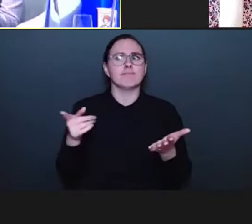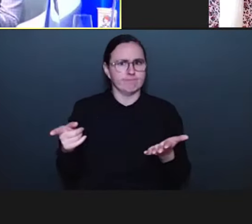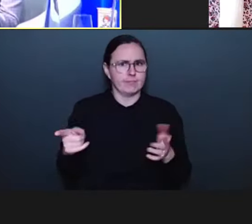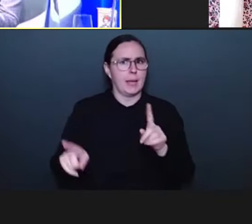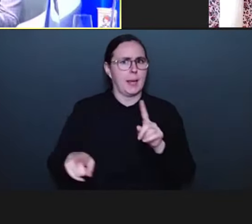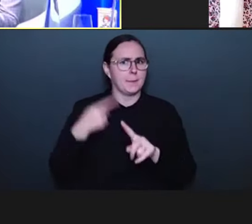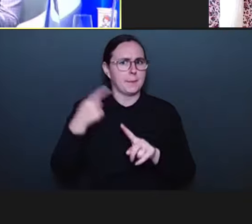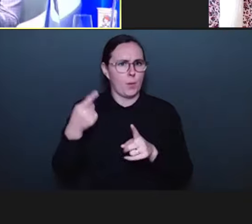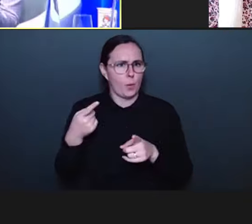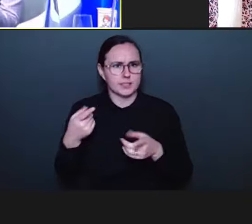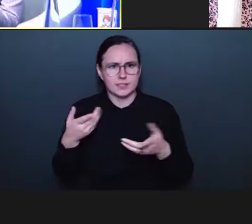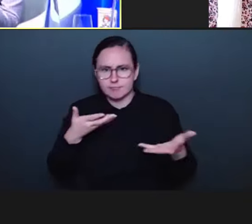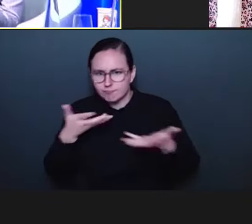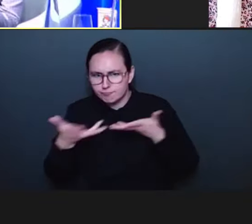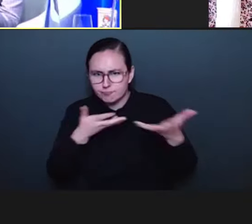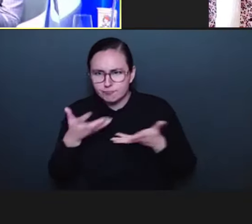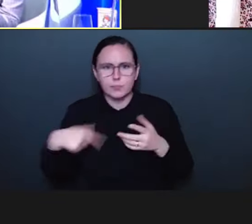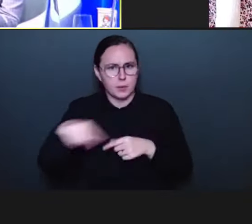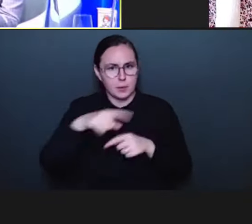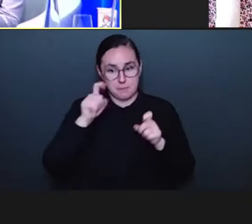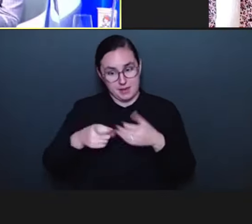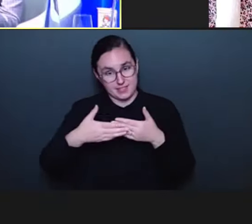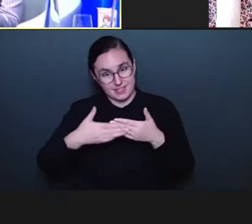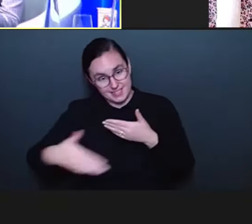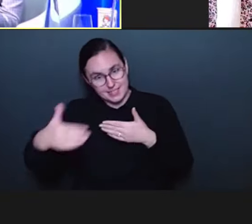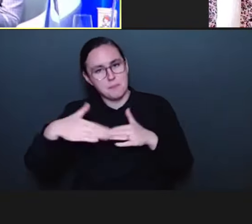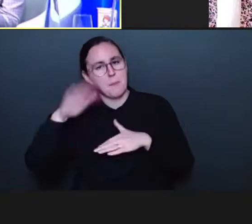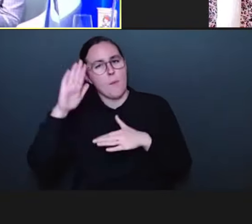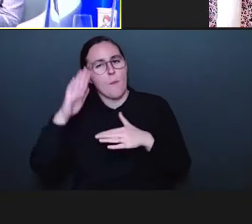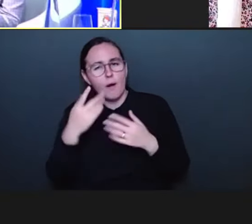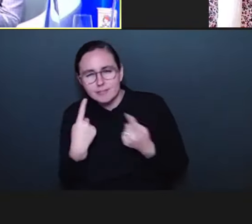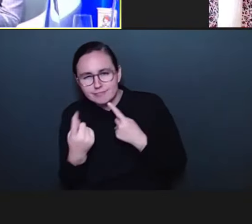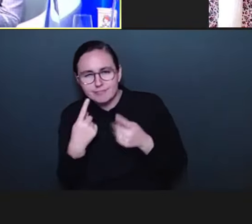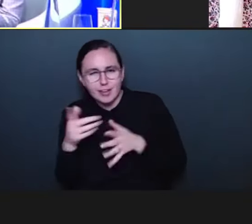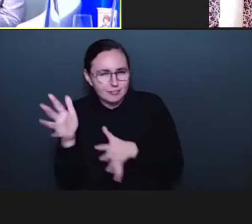let's continue building resilient communities in the face of rising seas